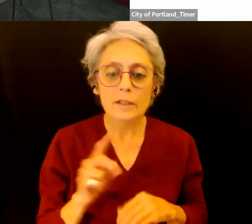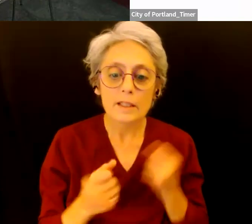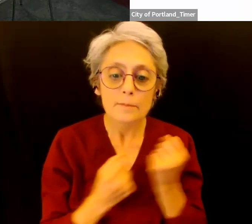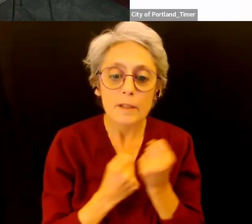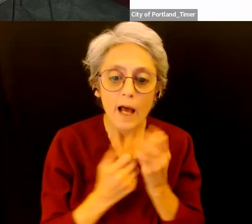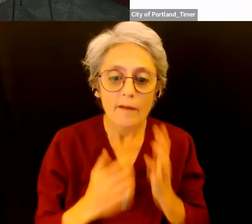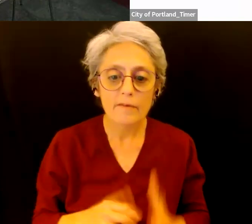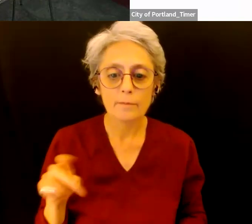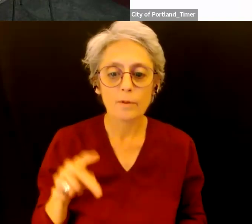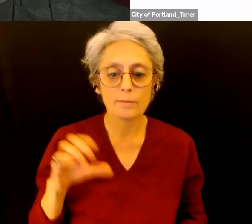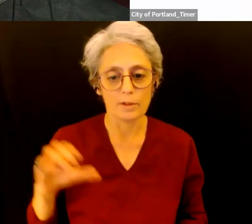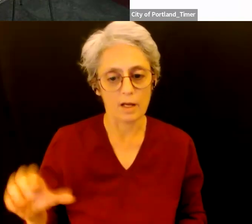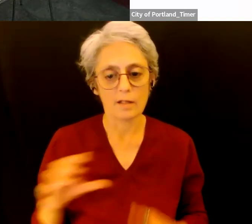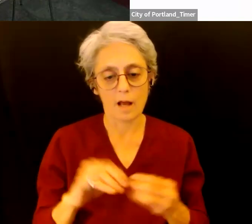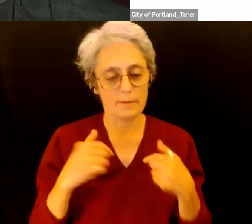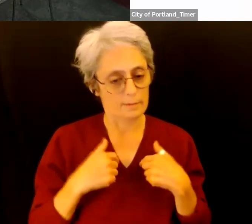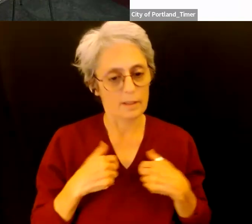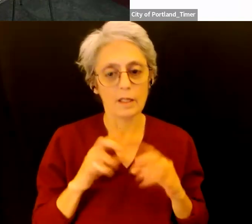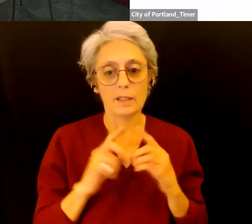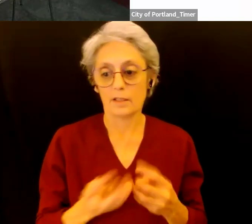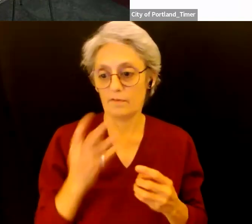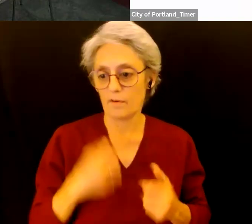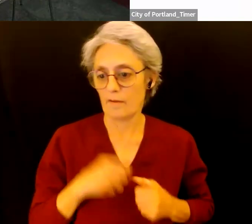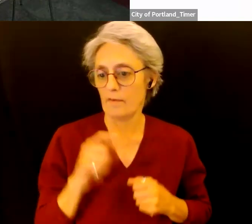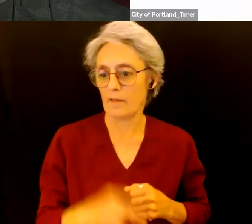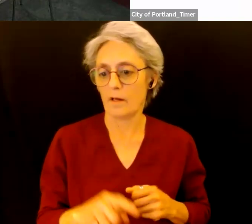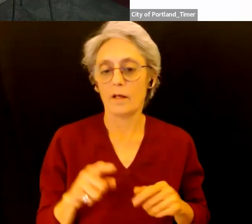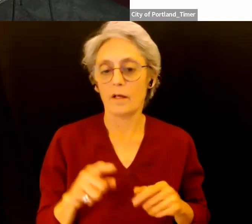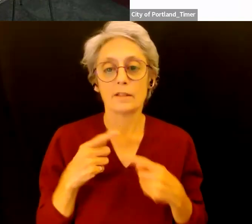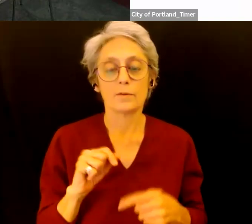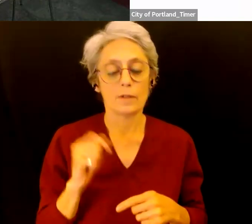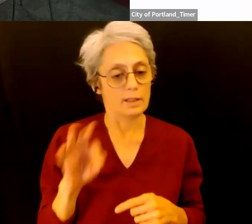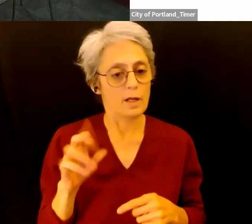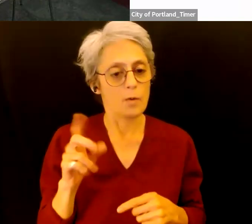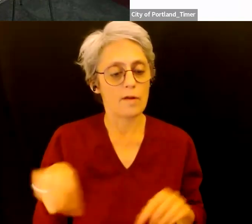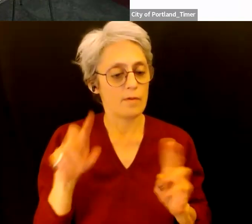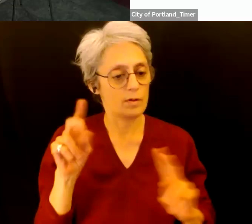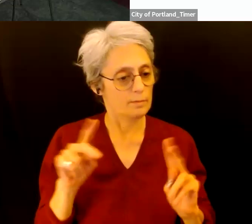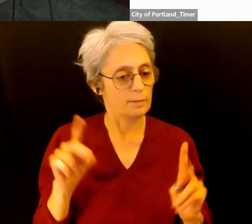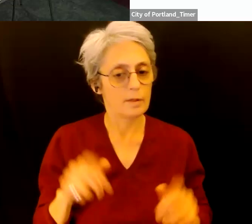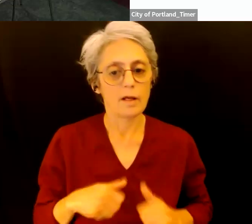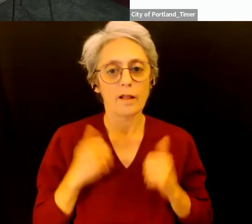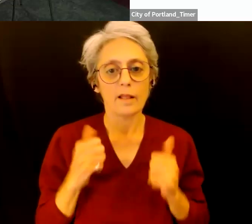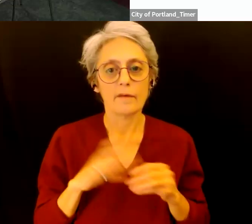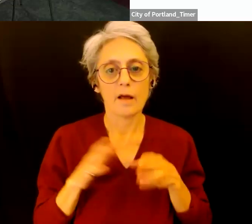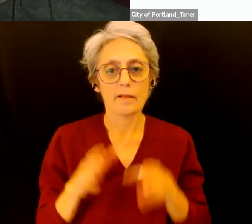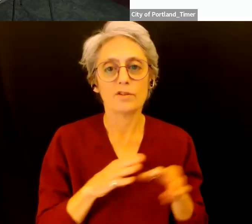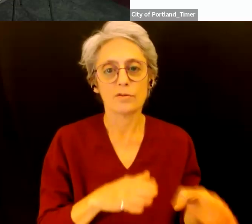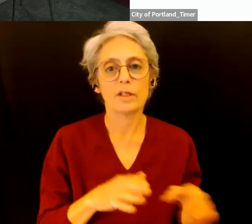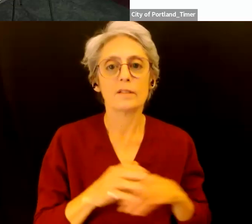I live in District 4, and as of 2019, I was one of those people living on the streets.